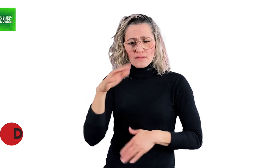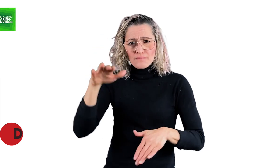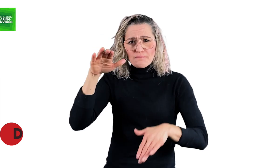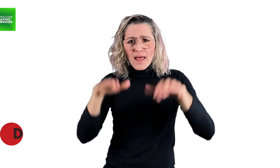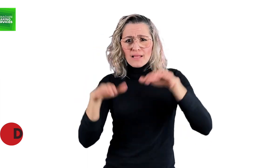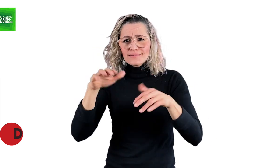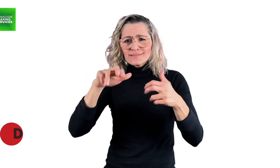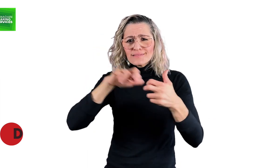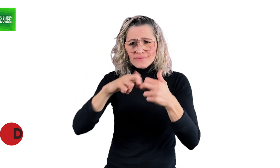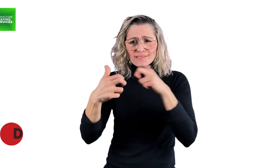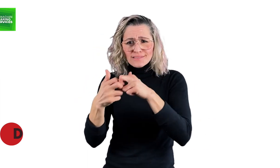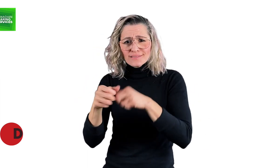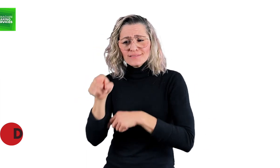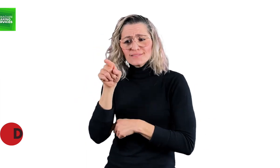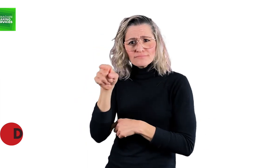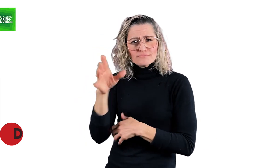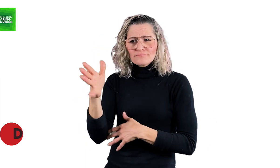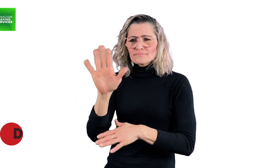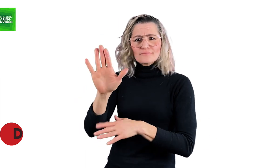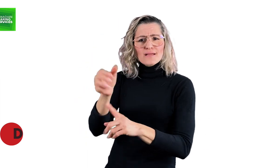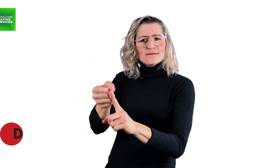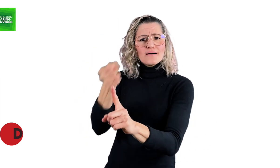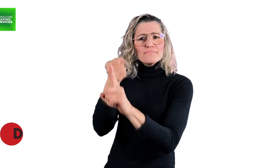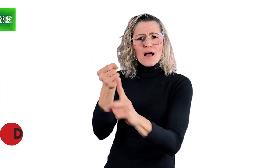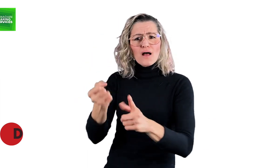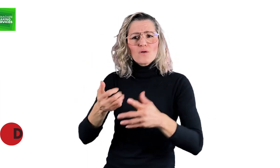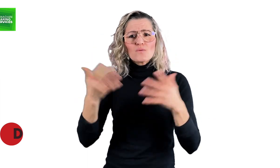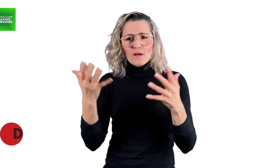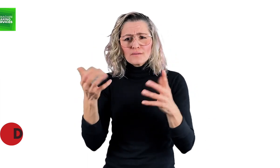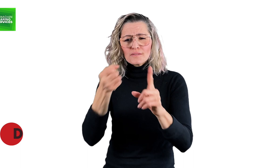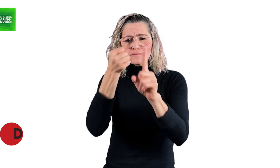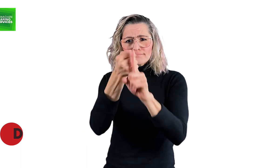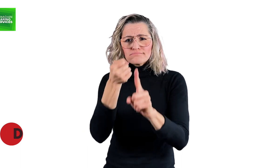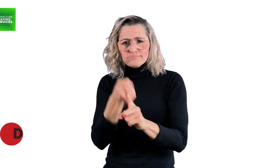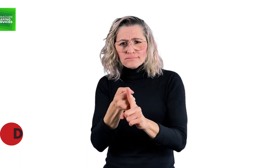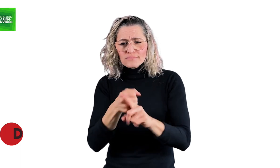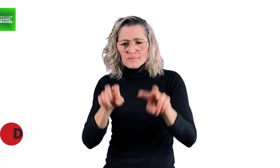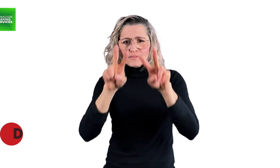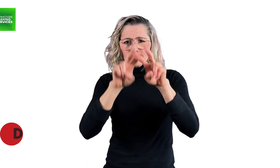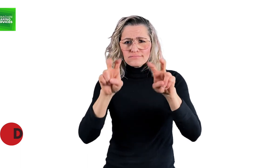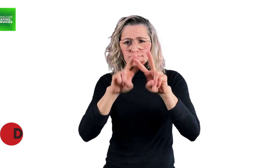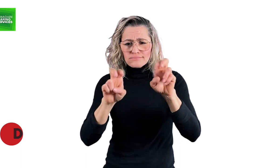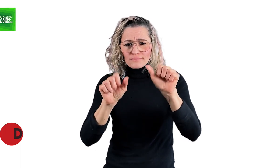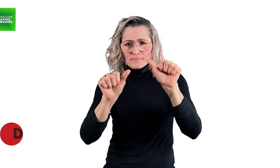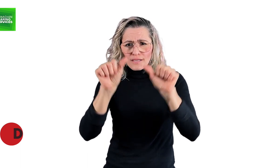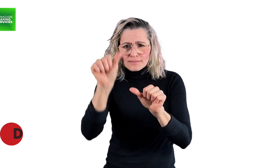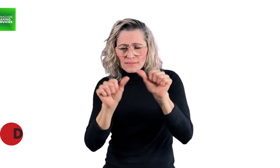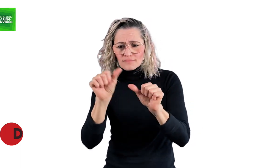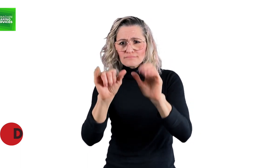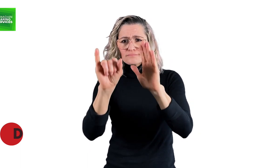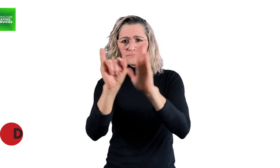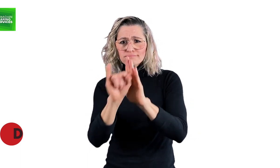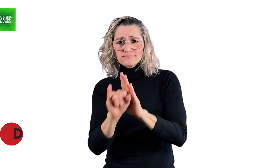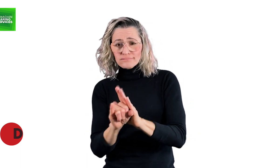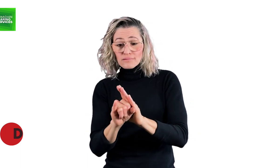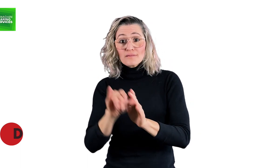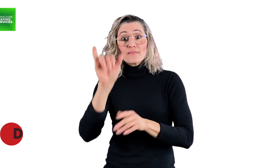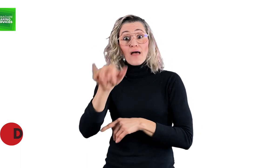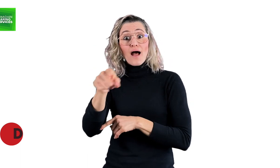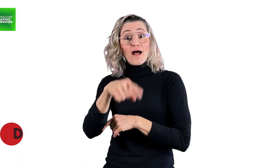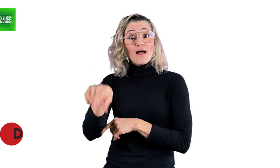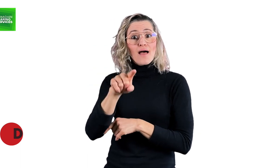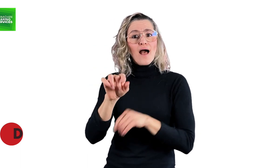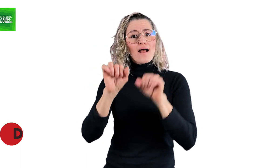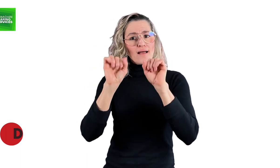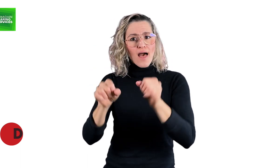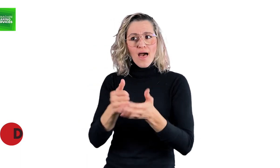difficulties on older Deaf adults, potentially leading to a safer